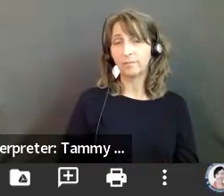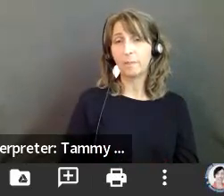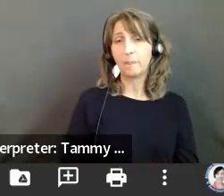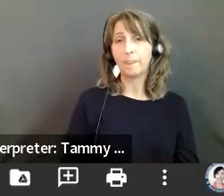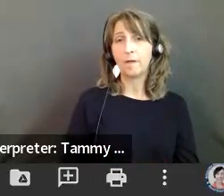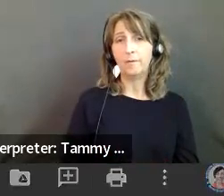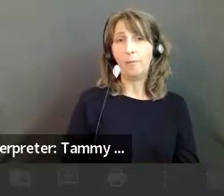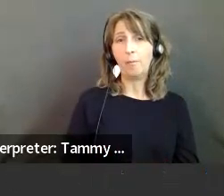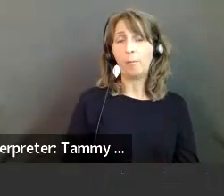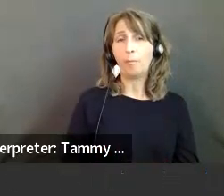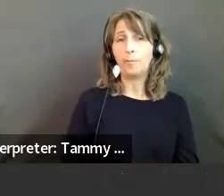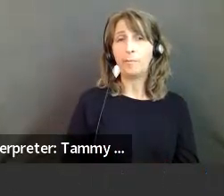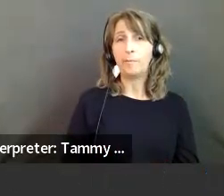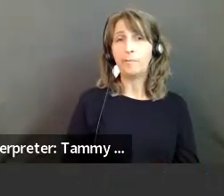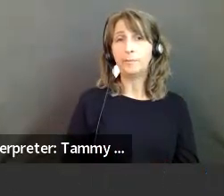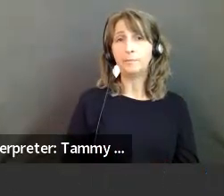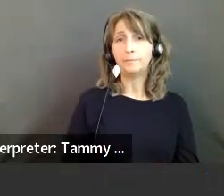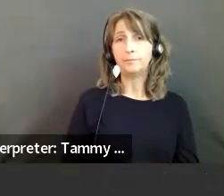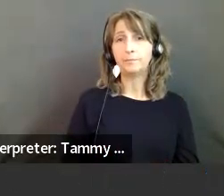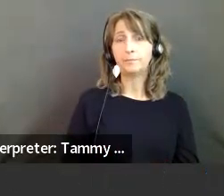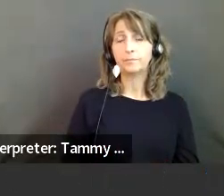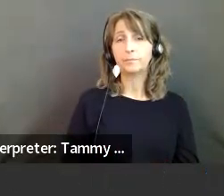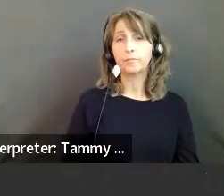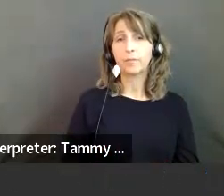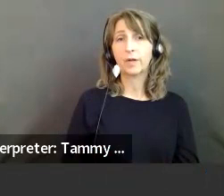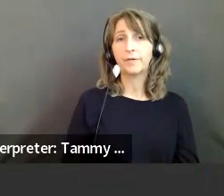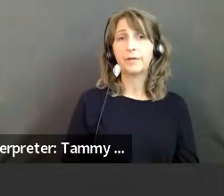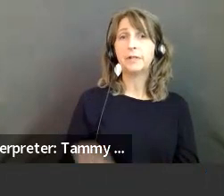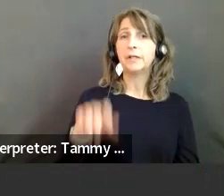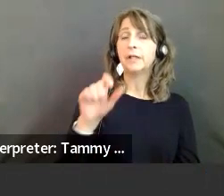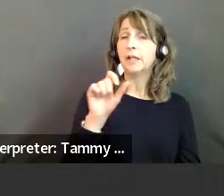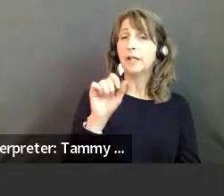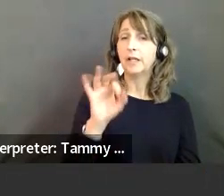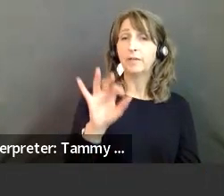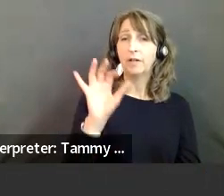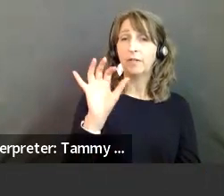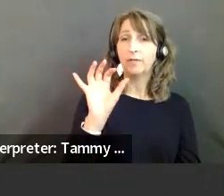And I've put in here. If it's a response, accommodation or presentation accommodation.